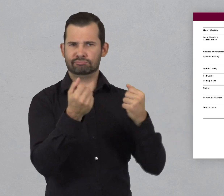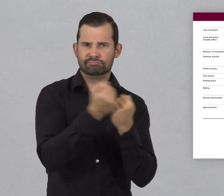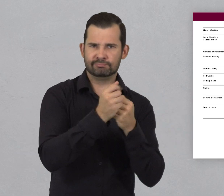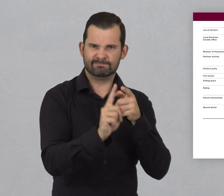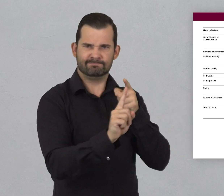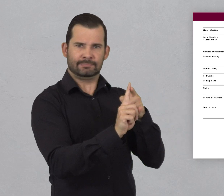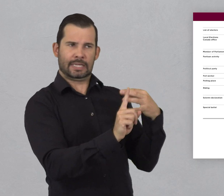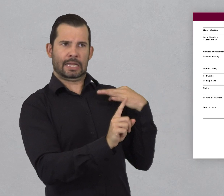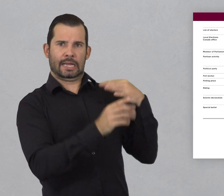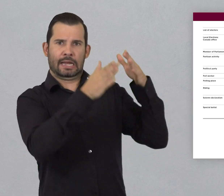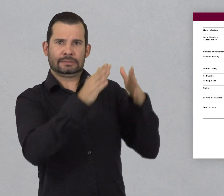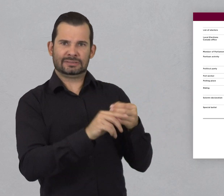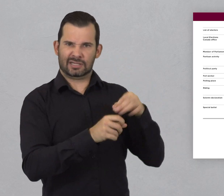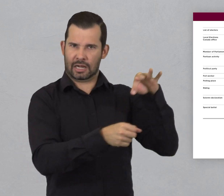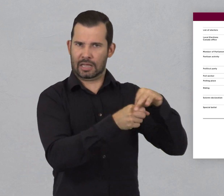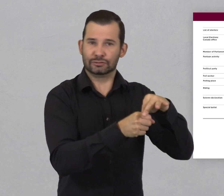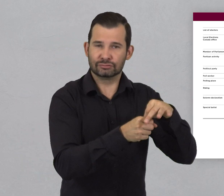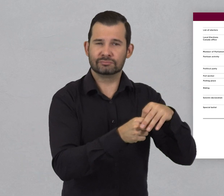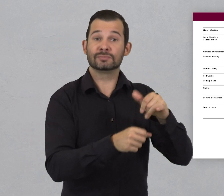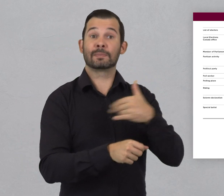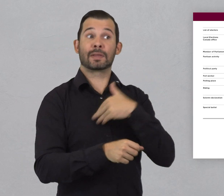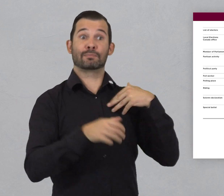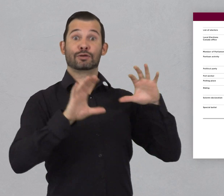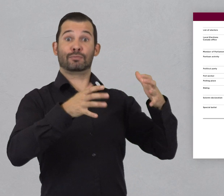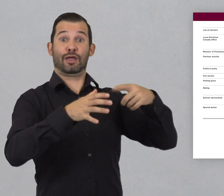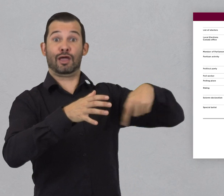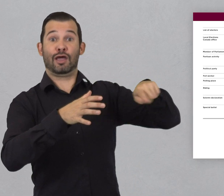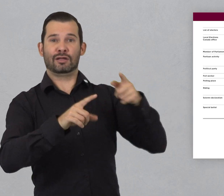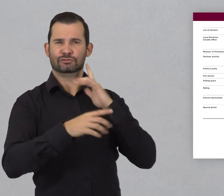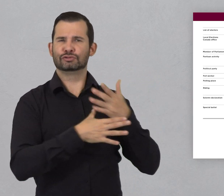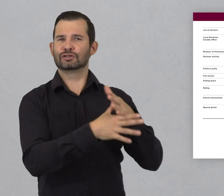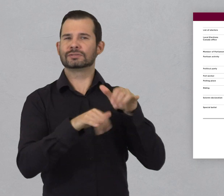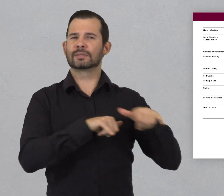candidates in an election. Members of a party share similar values,